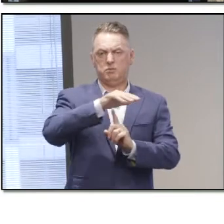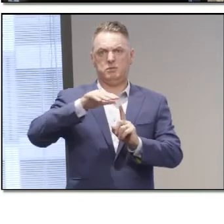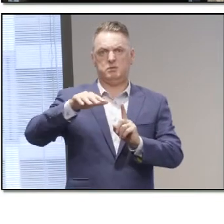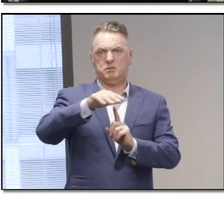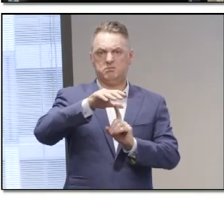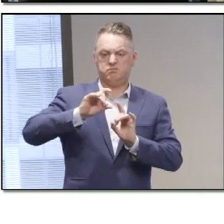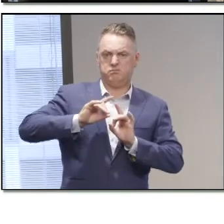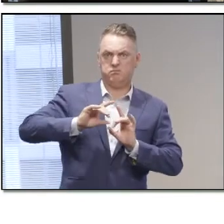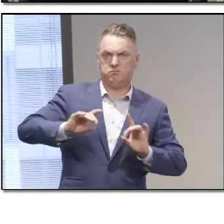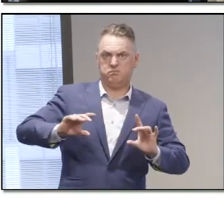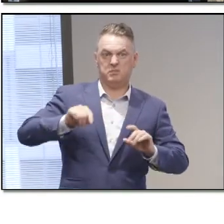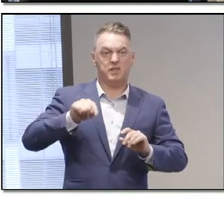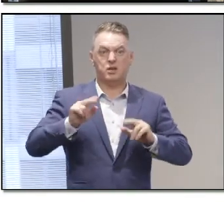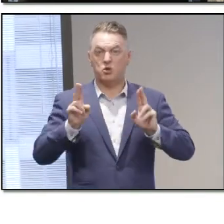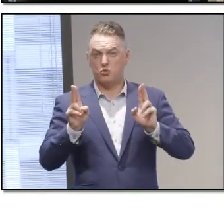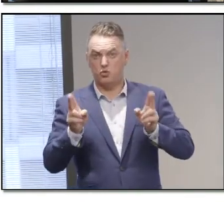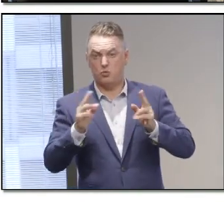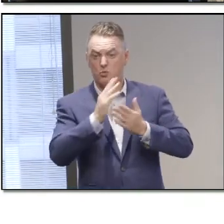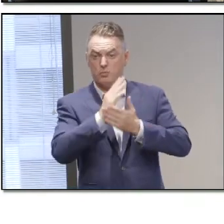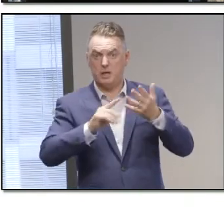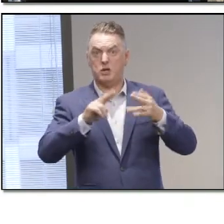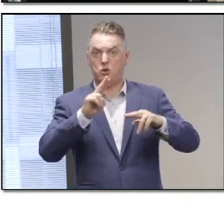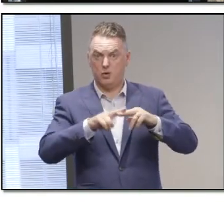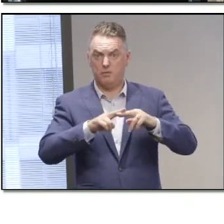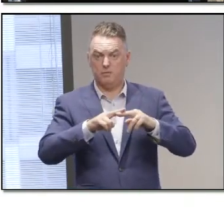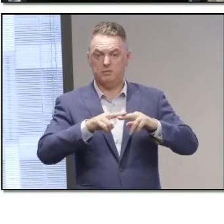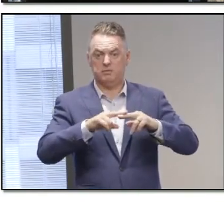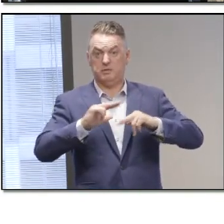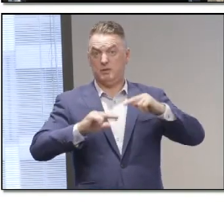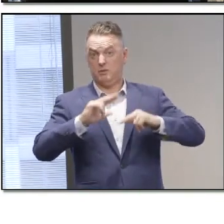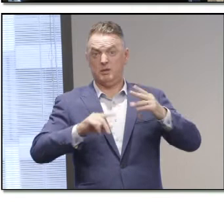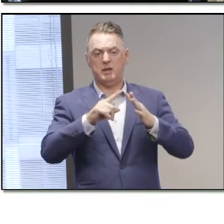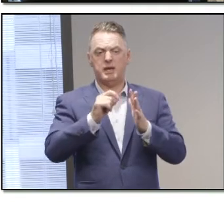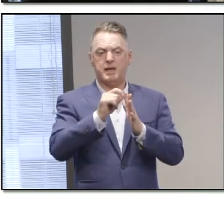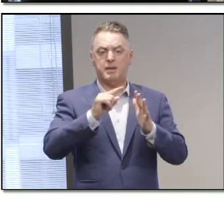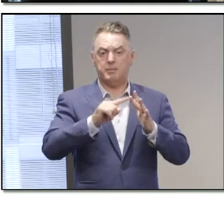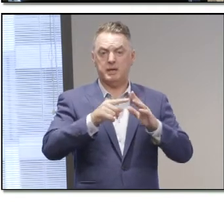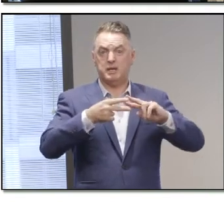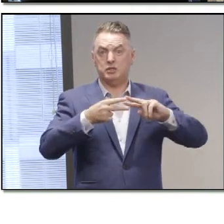part of development and in fact epigenetics is one of the reasons how we develop. Genes are switched